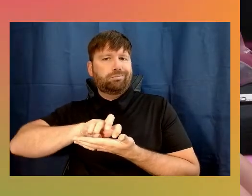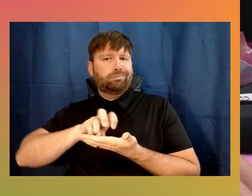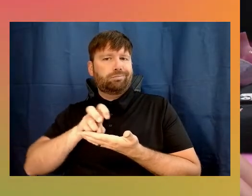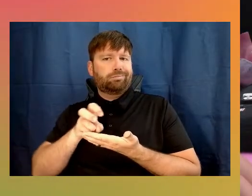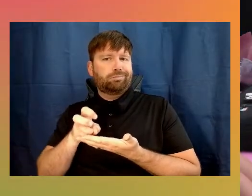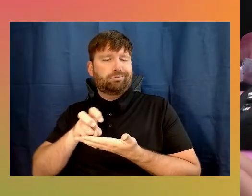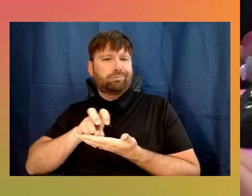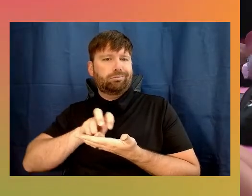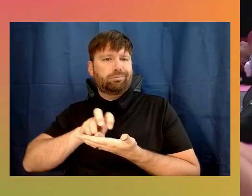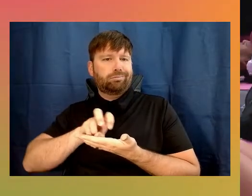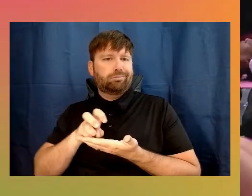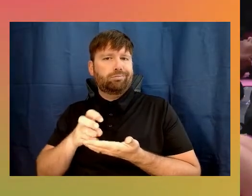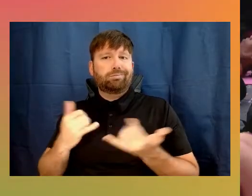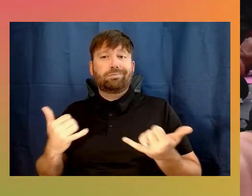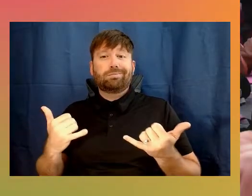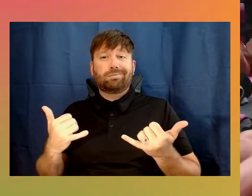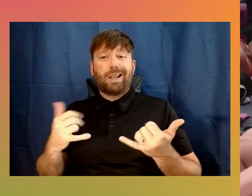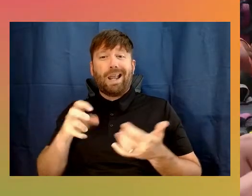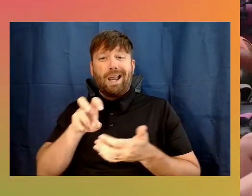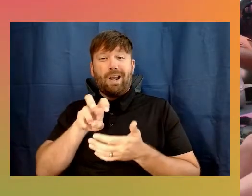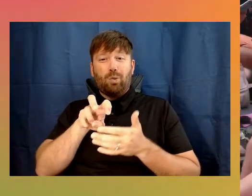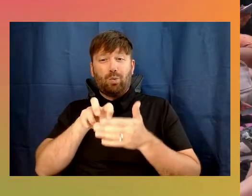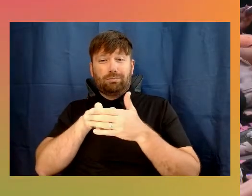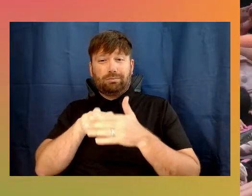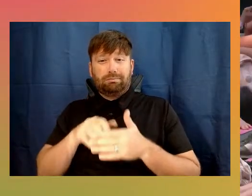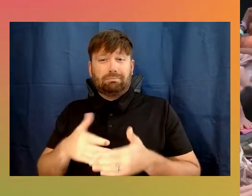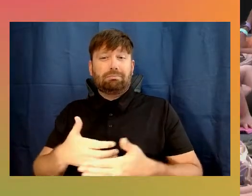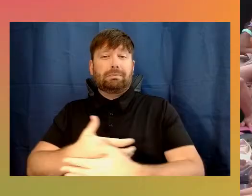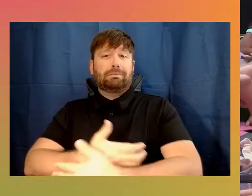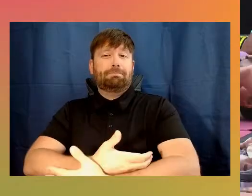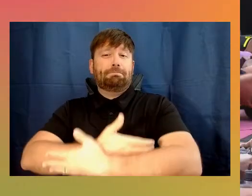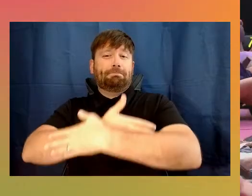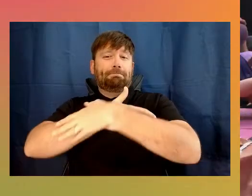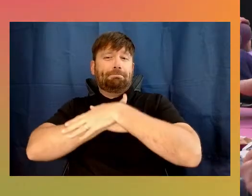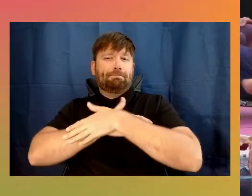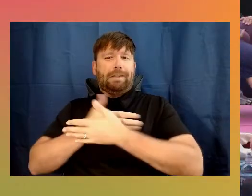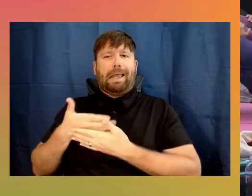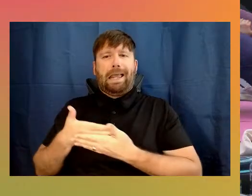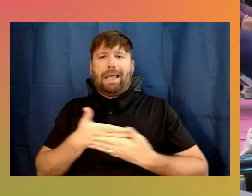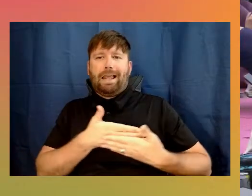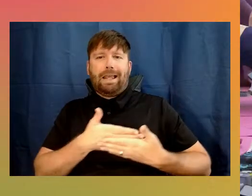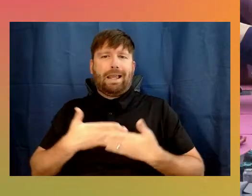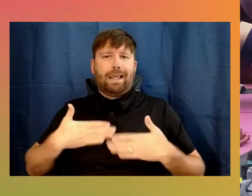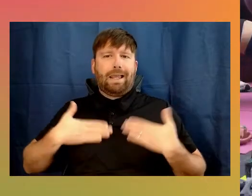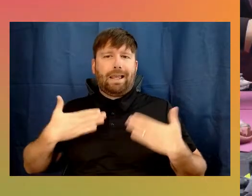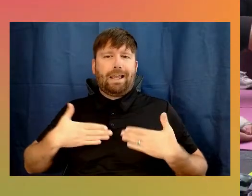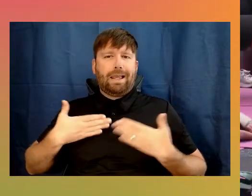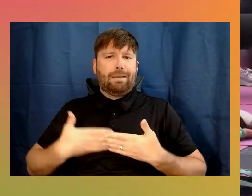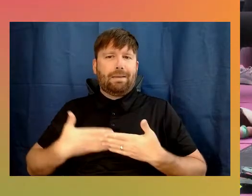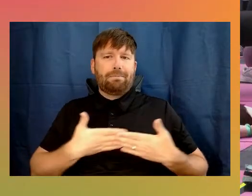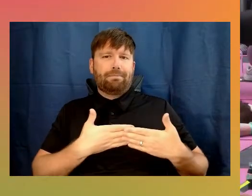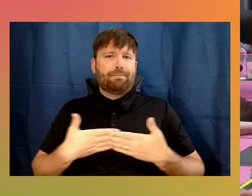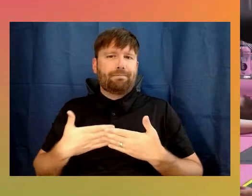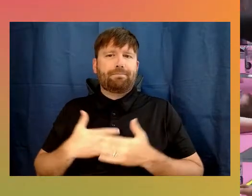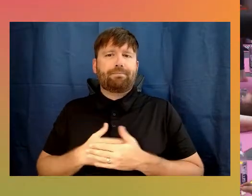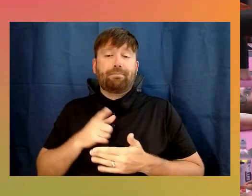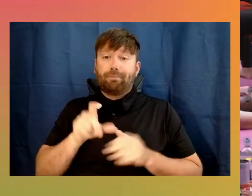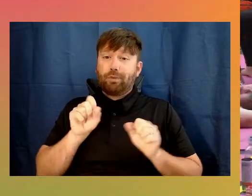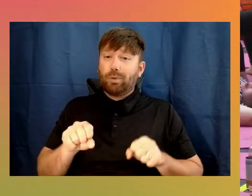KNEES SIDE TO SIDE. AND THE KNEES HUG INTO THE CHEST.